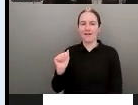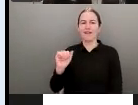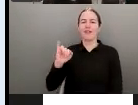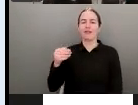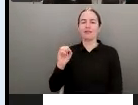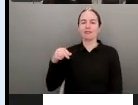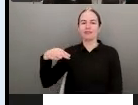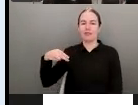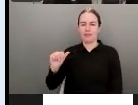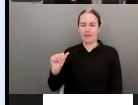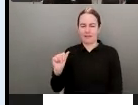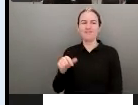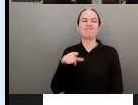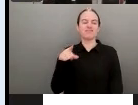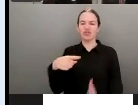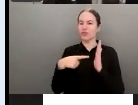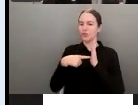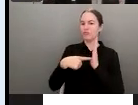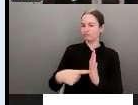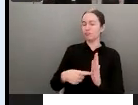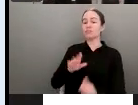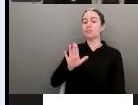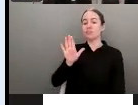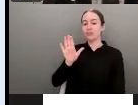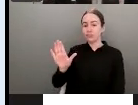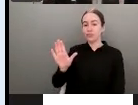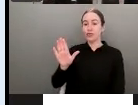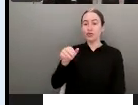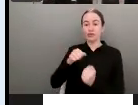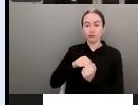Eevis has done her project